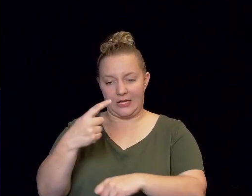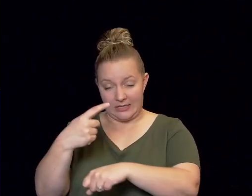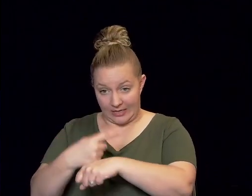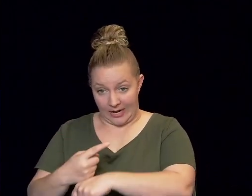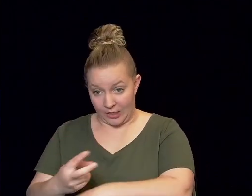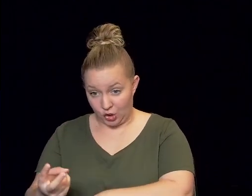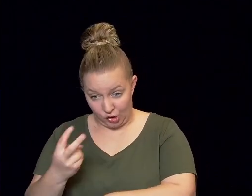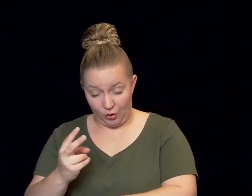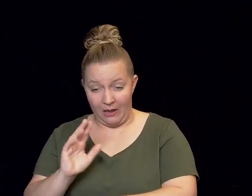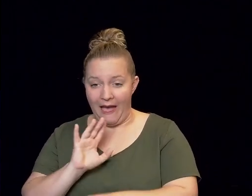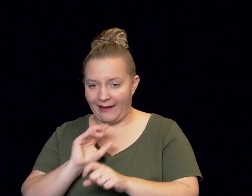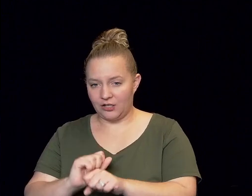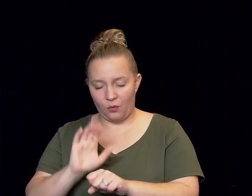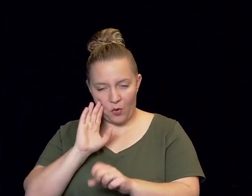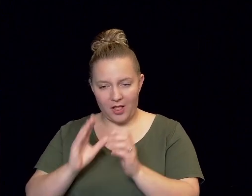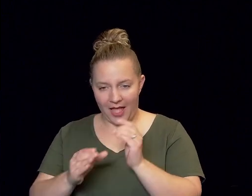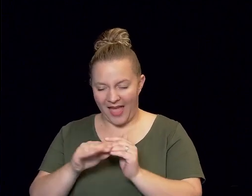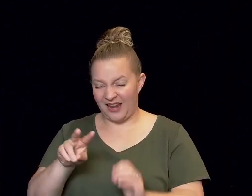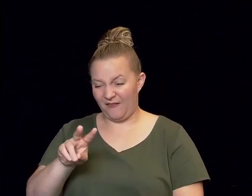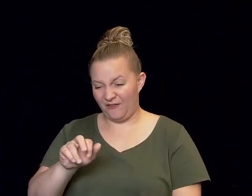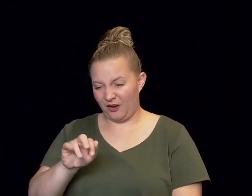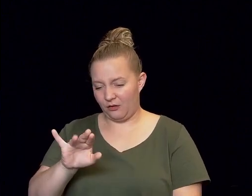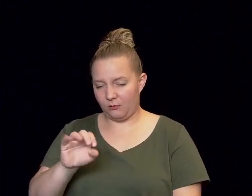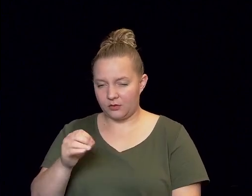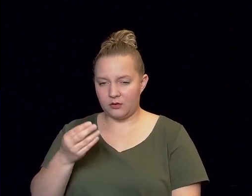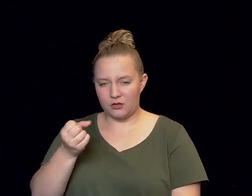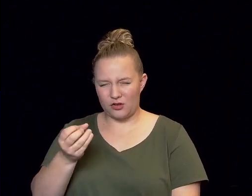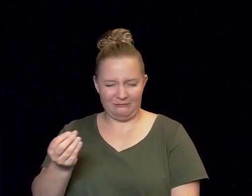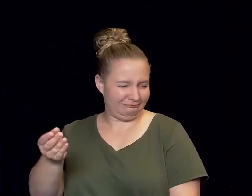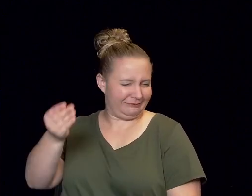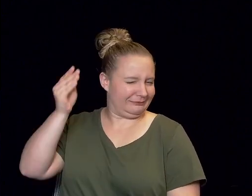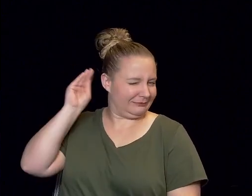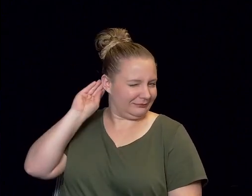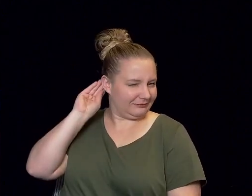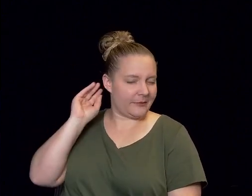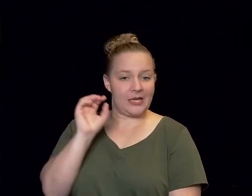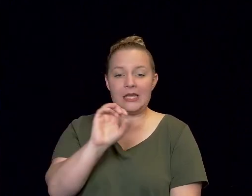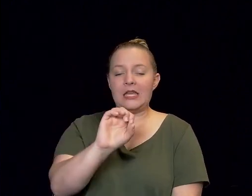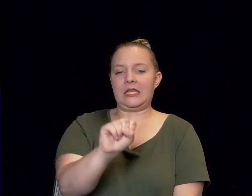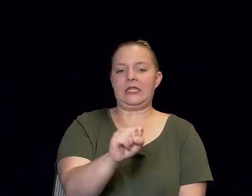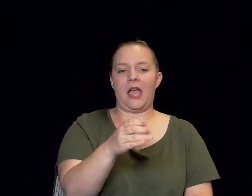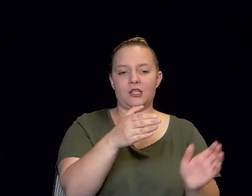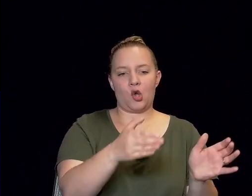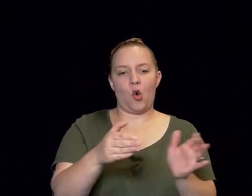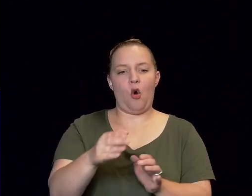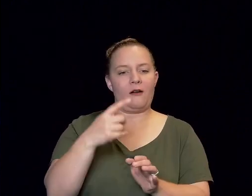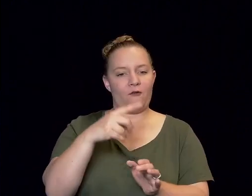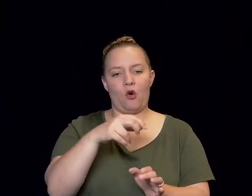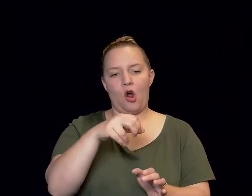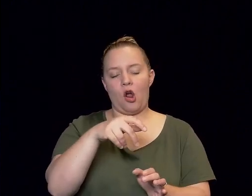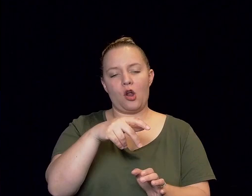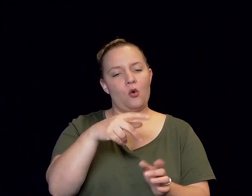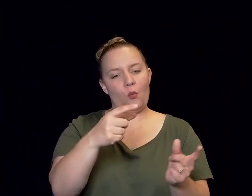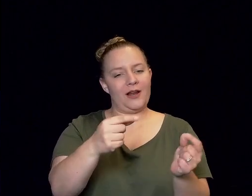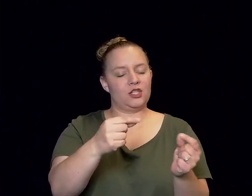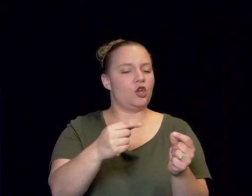we're actually going to add in some variables. So, just kind of keep that in mind that yes, order of ops I'm sure is a little bit easier for some of us. You're either adding or